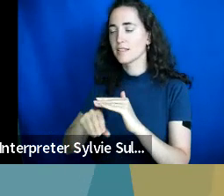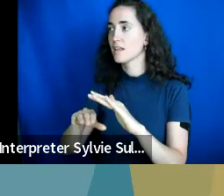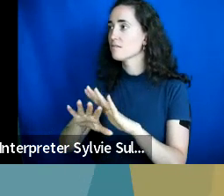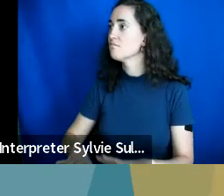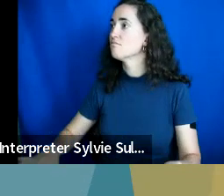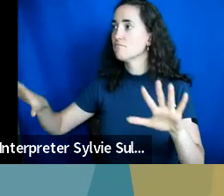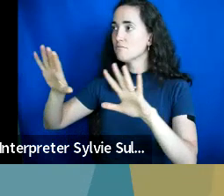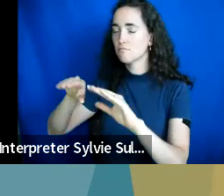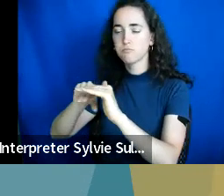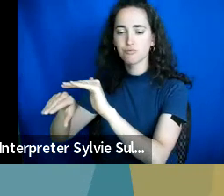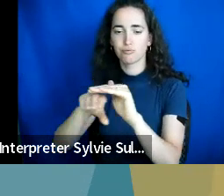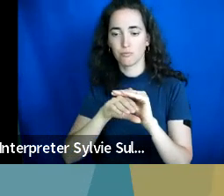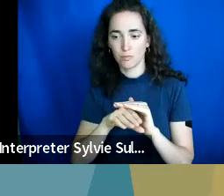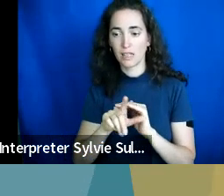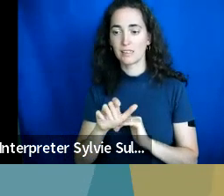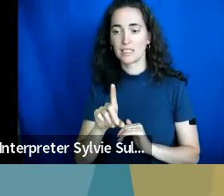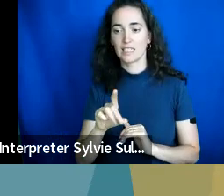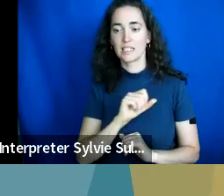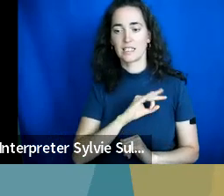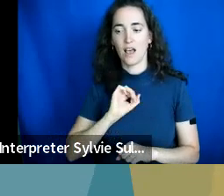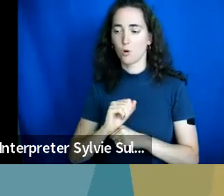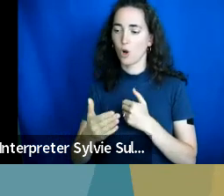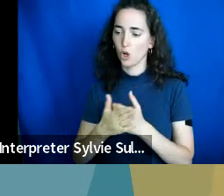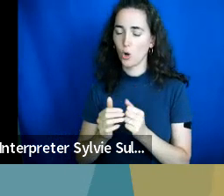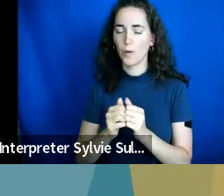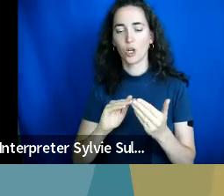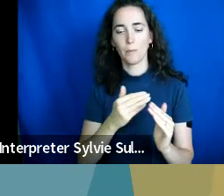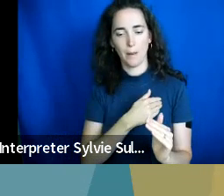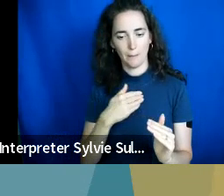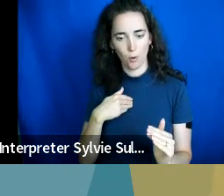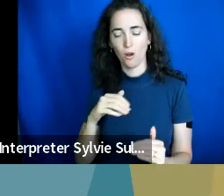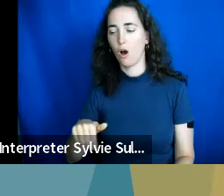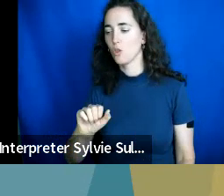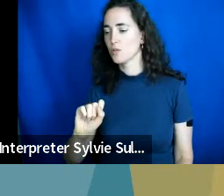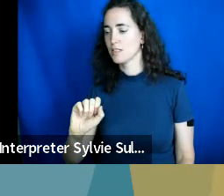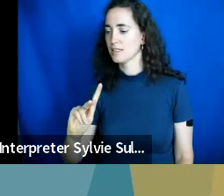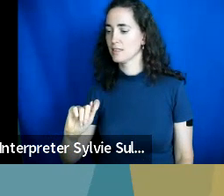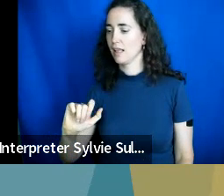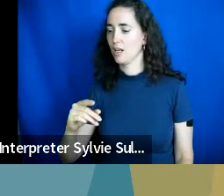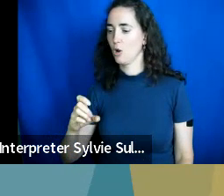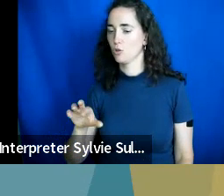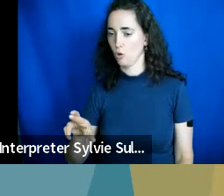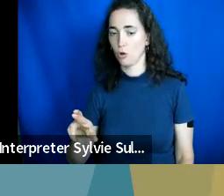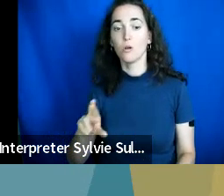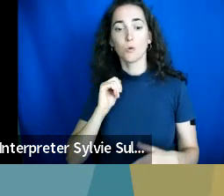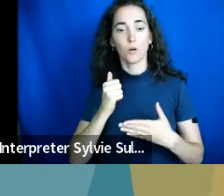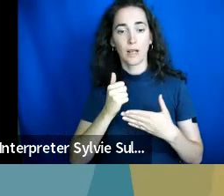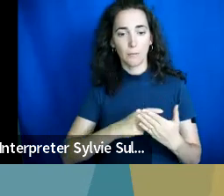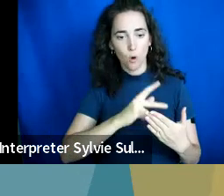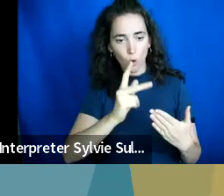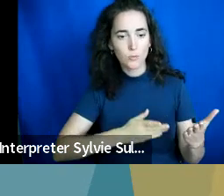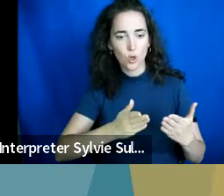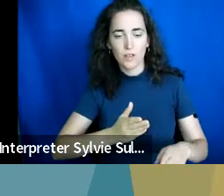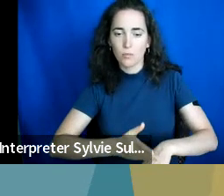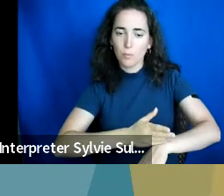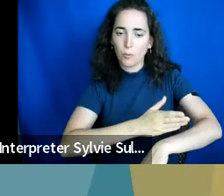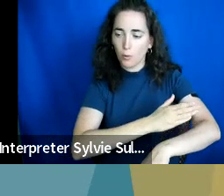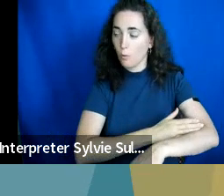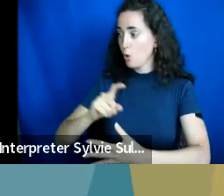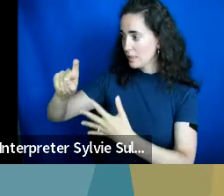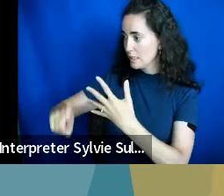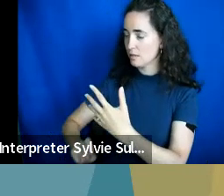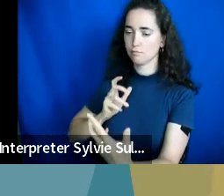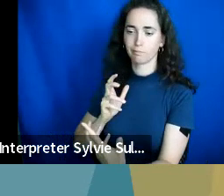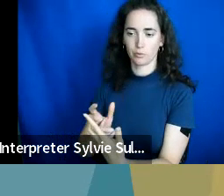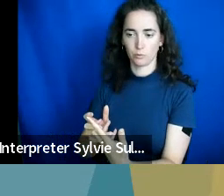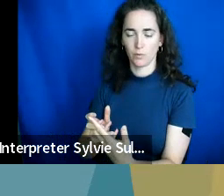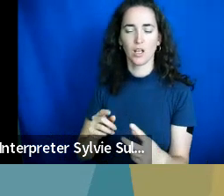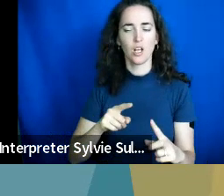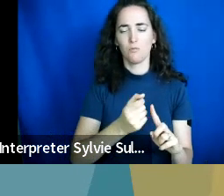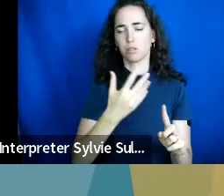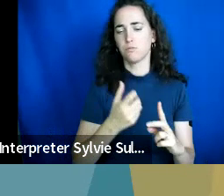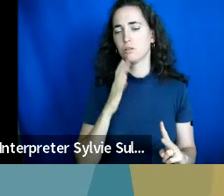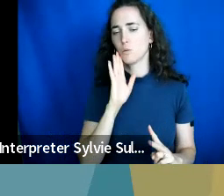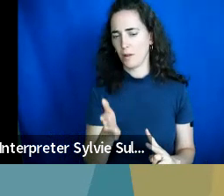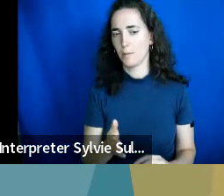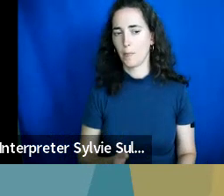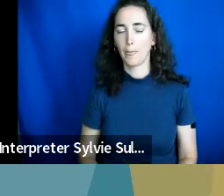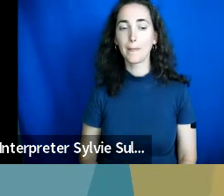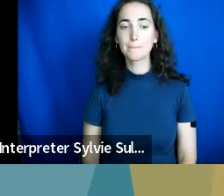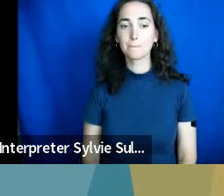them. LCD. Staff work closely with community members and other stakeholders to continuously improve programs and services to meet their needs and High will explain a little bit more about both of those in just a moment.